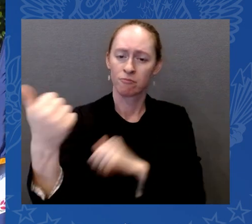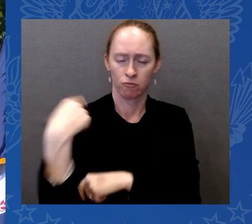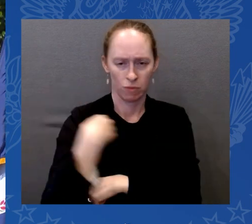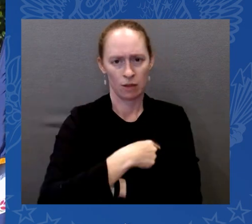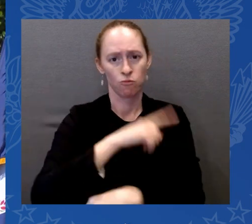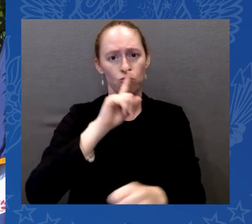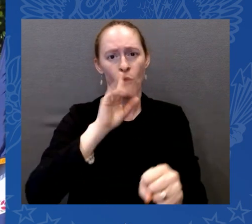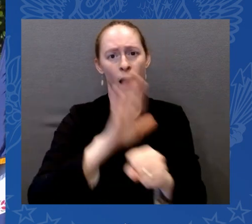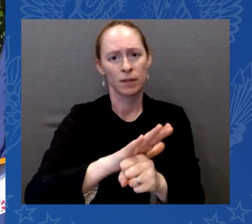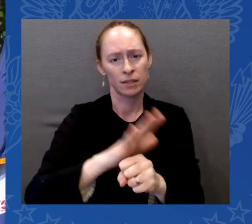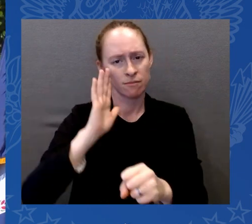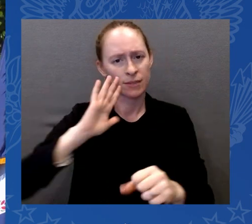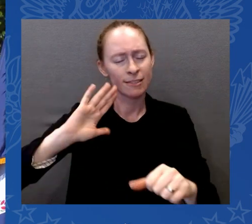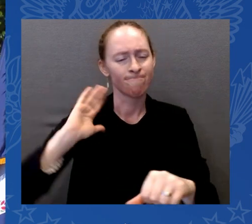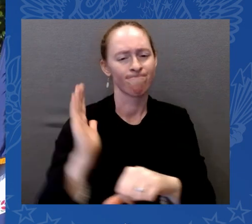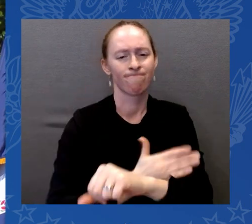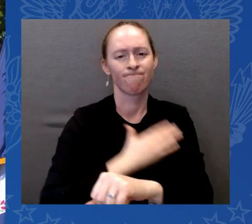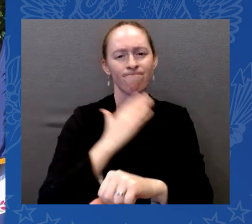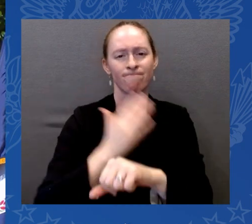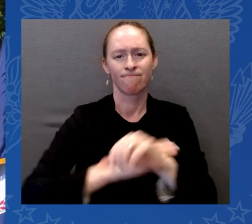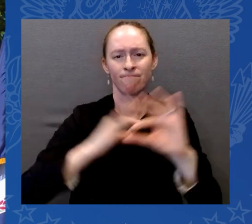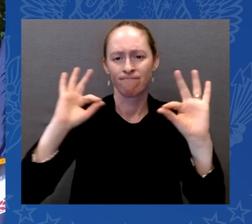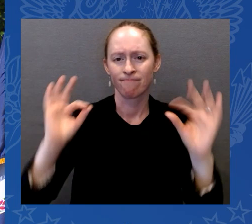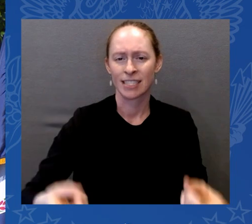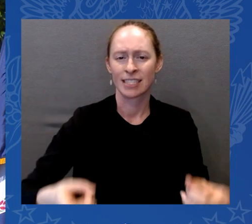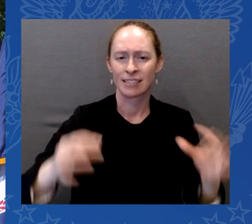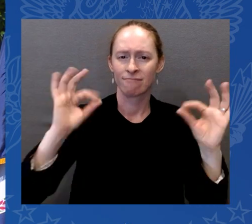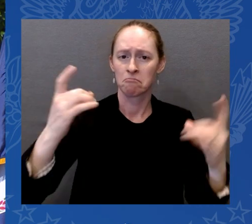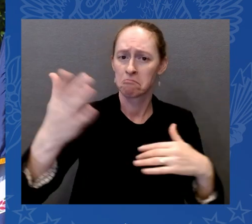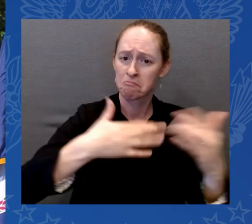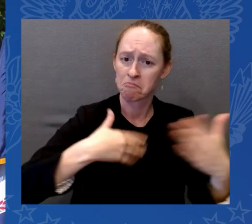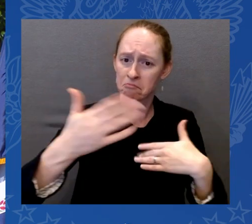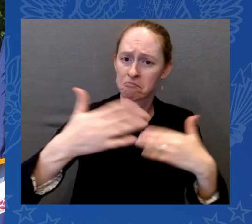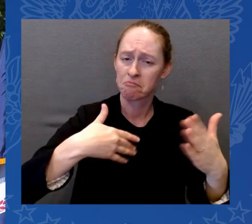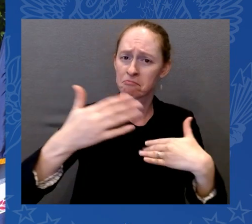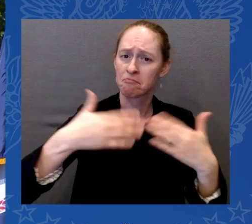has the opportunity to succeed and to thrive.